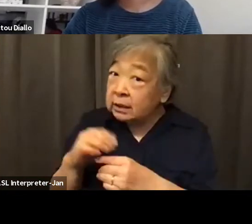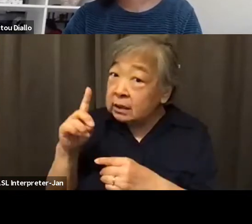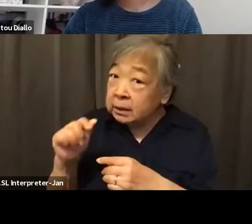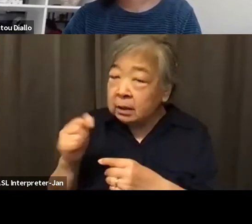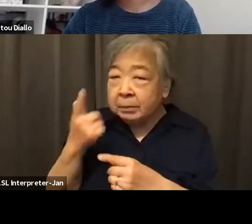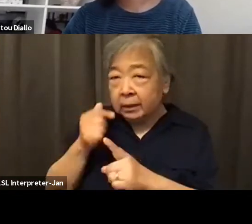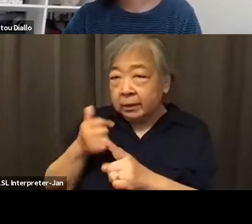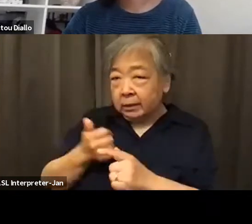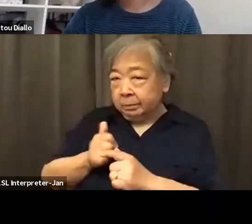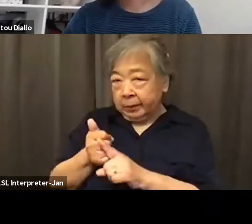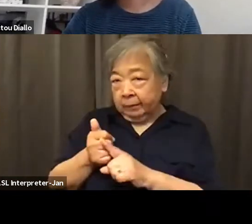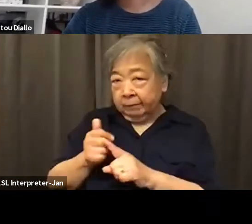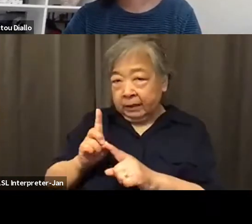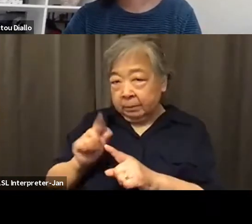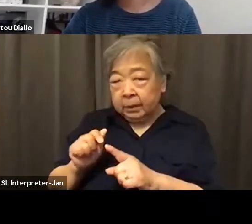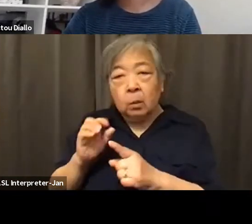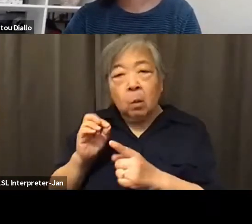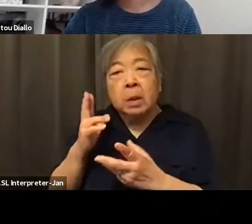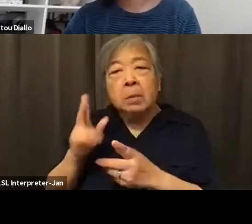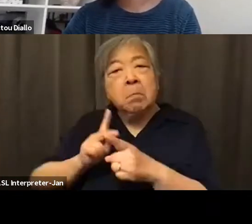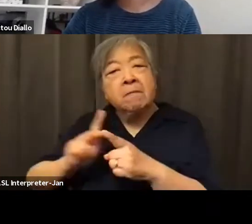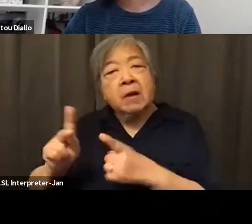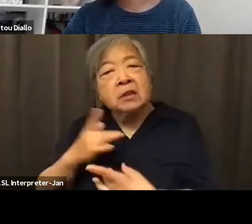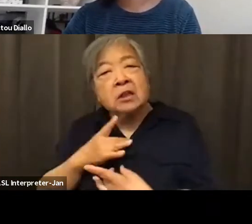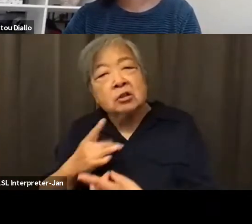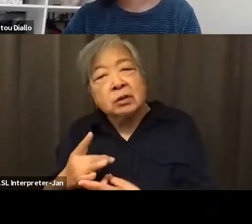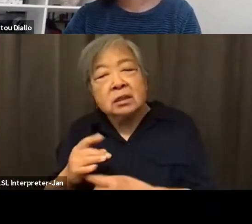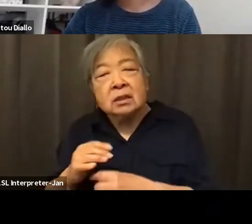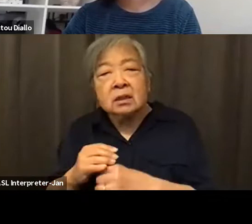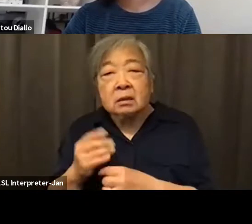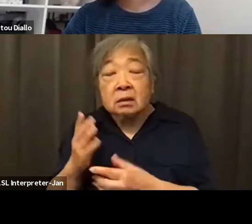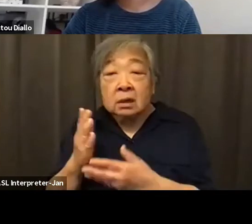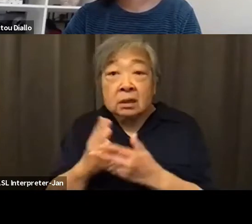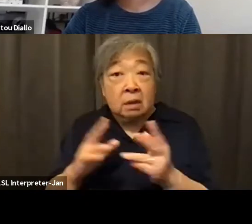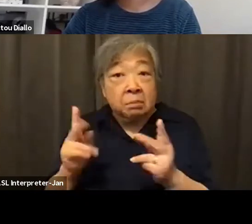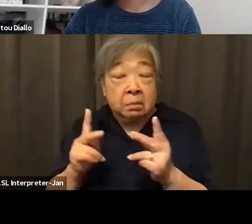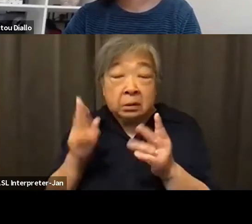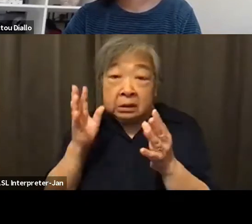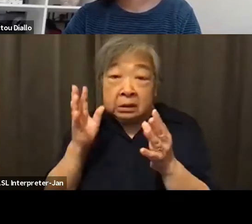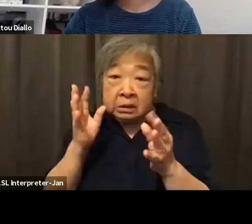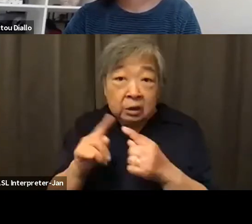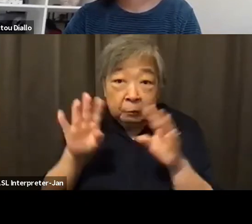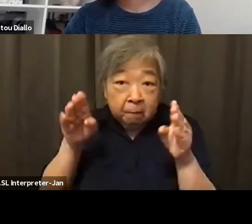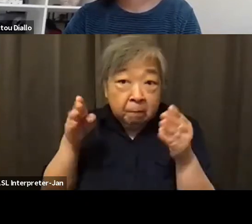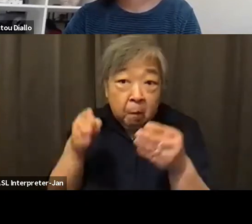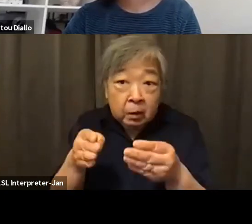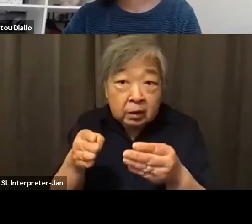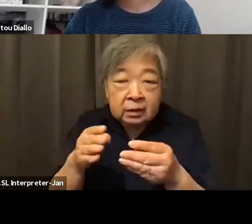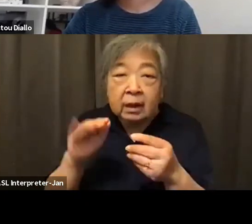or a professional interest so some might choose to be focused on that, like Istou's Fulbright